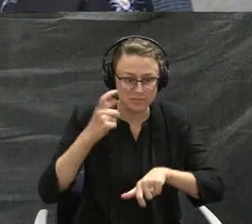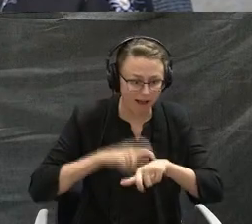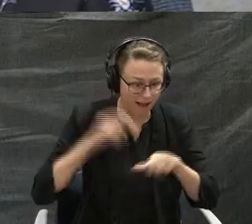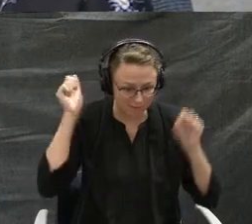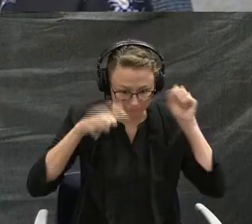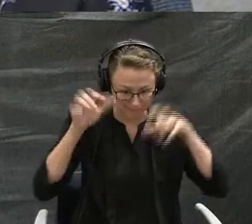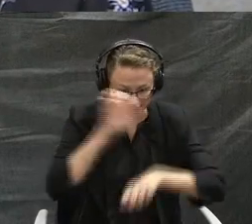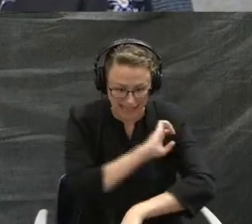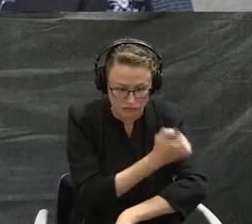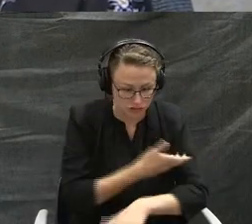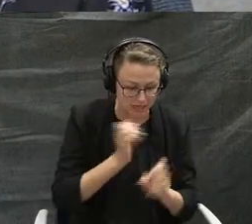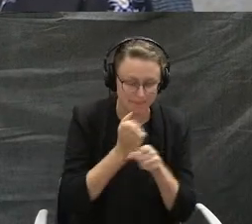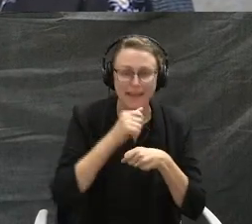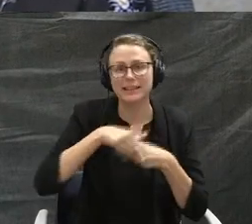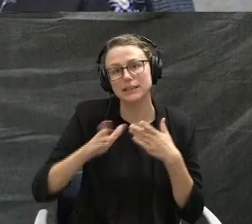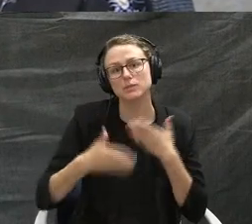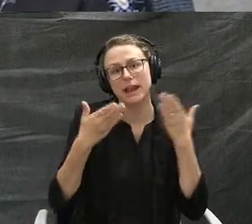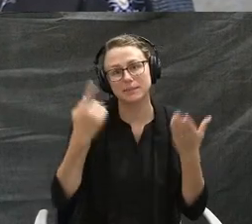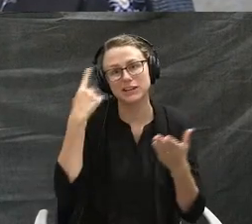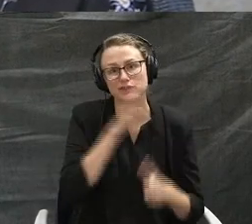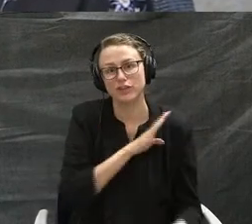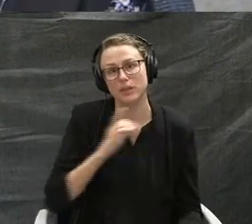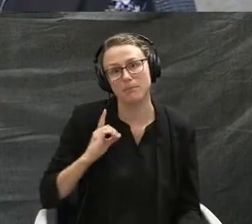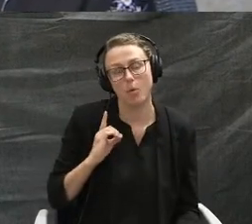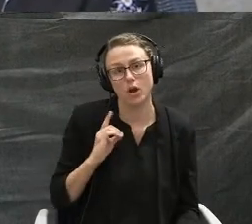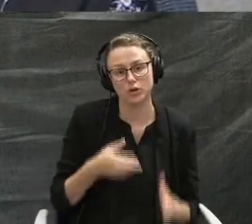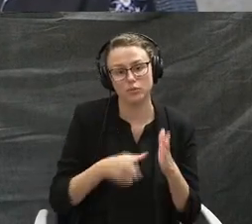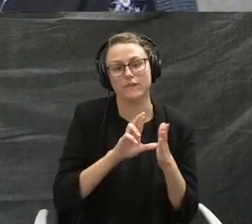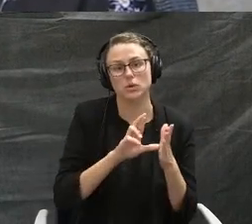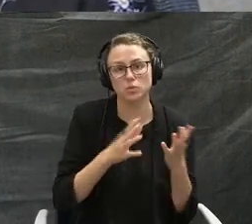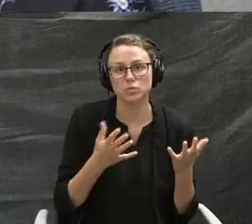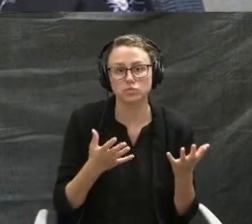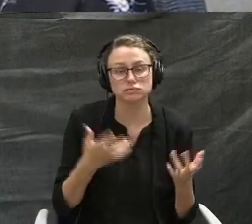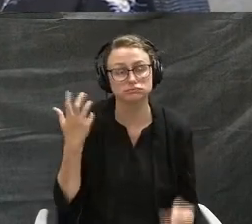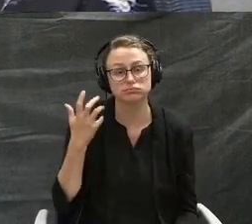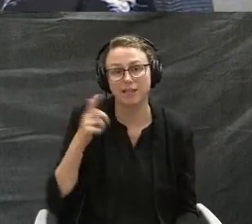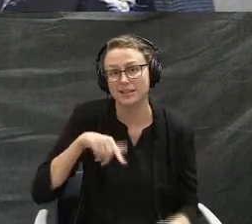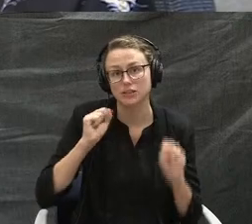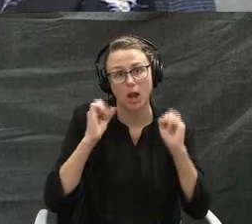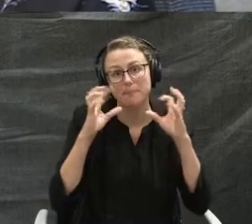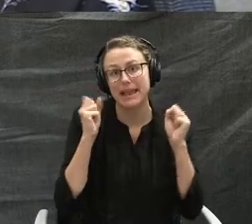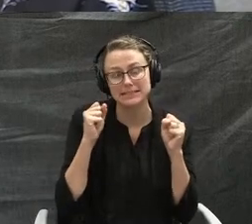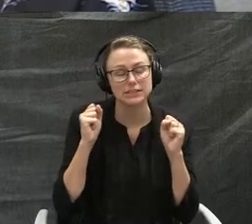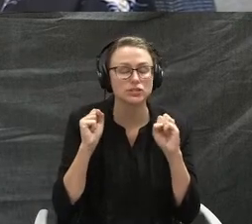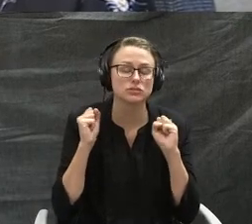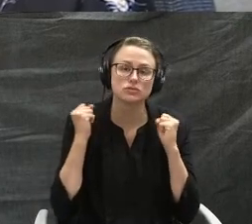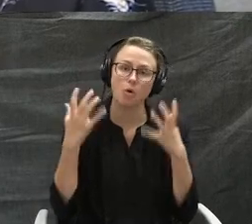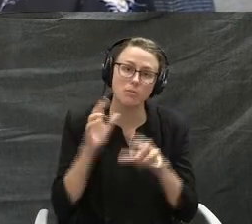these recommendations for the board to review. These are amazing and so much work involved as a special